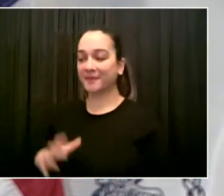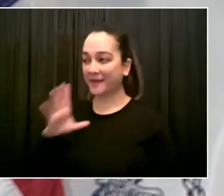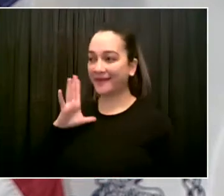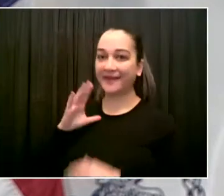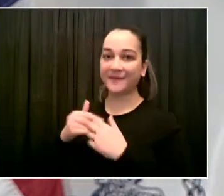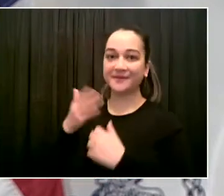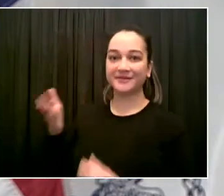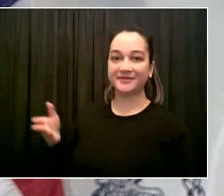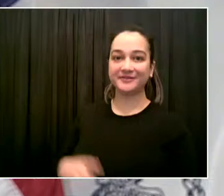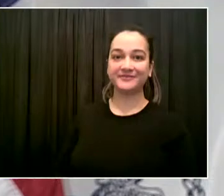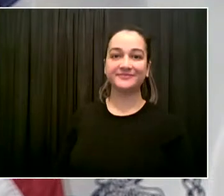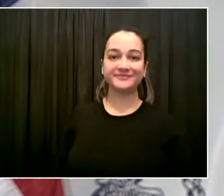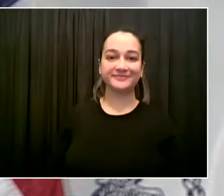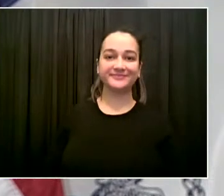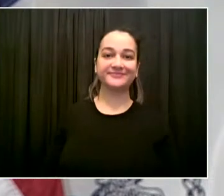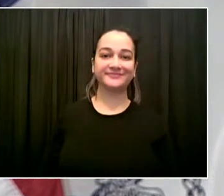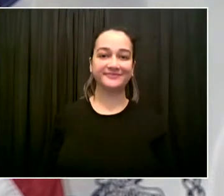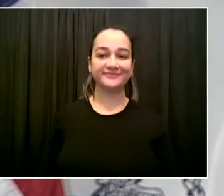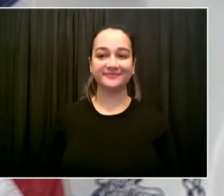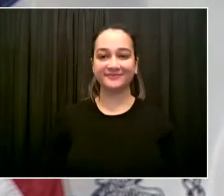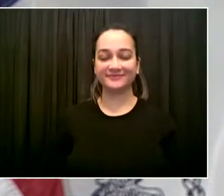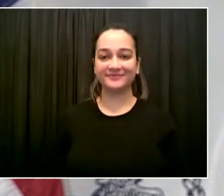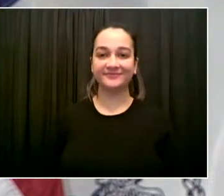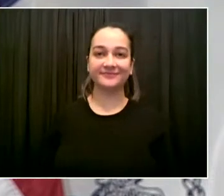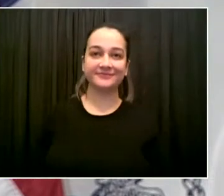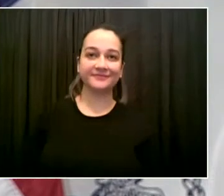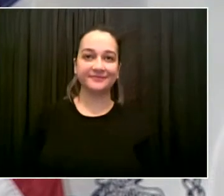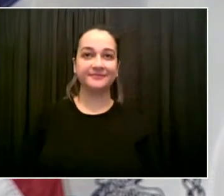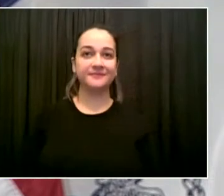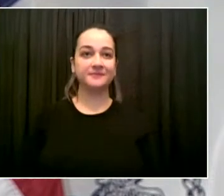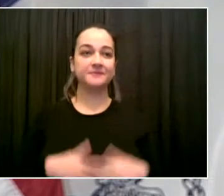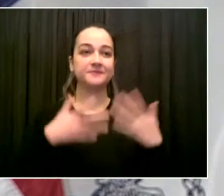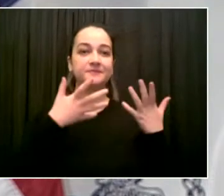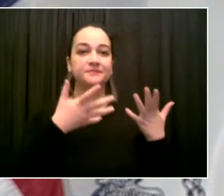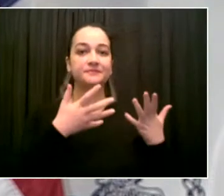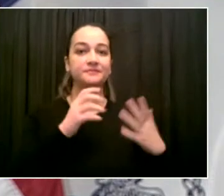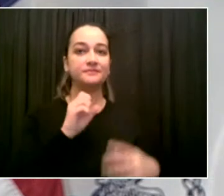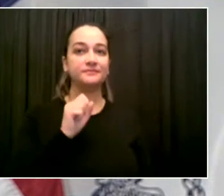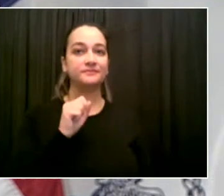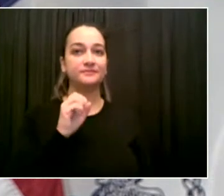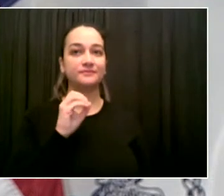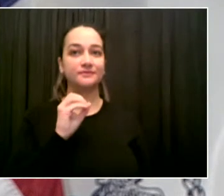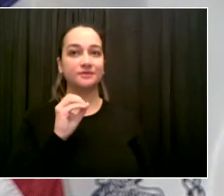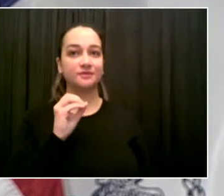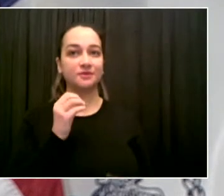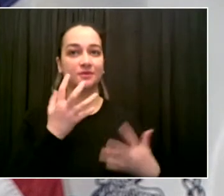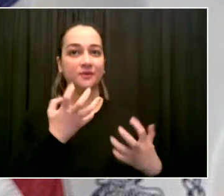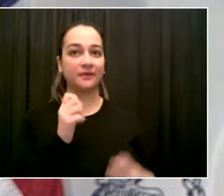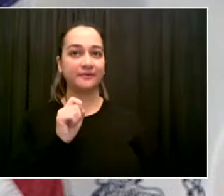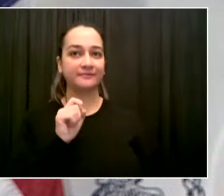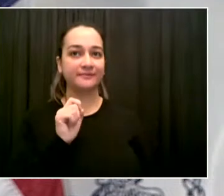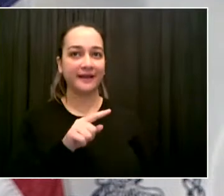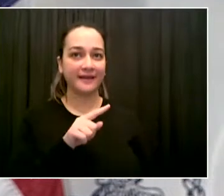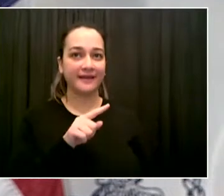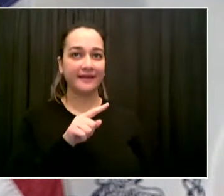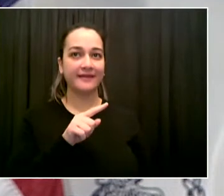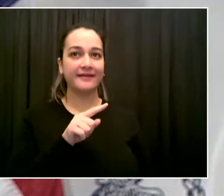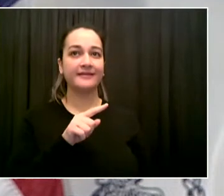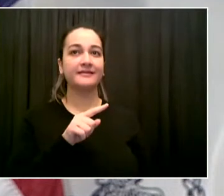FI RSRST QUESTION GOES TO JULIET. Reporter: MR. MAYOR, HOW ARE YOU? Reporter: I